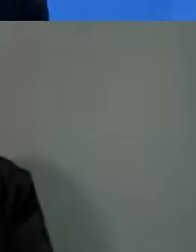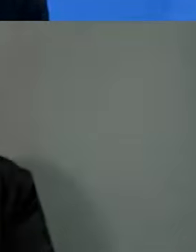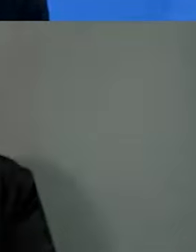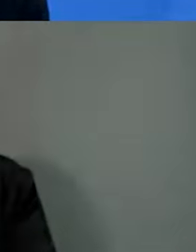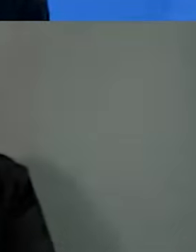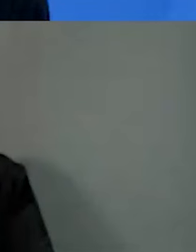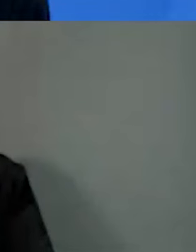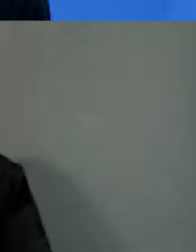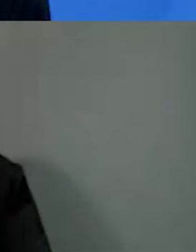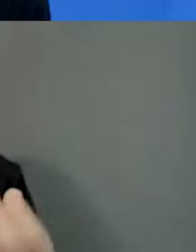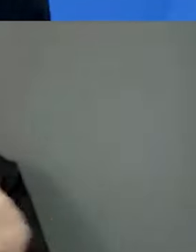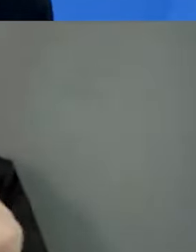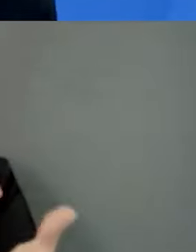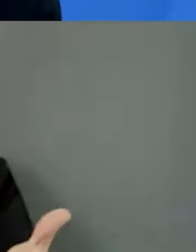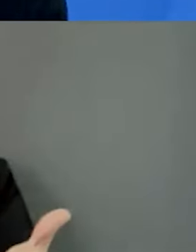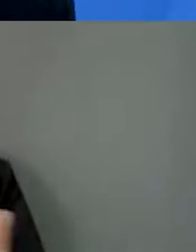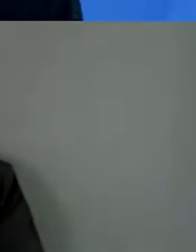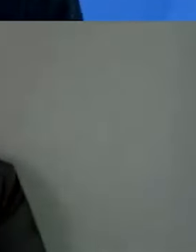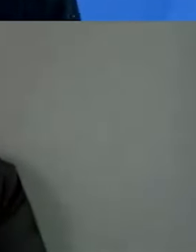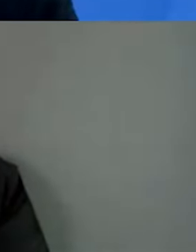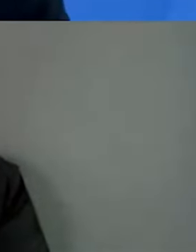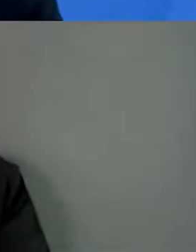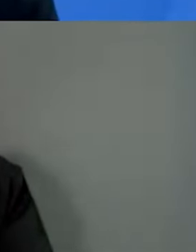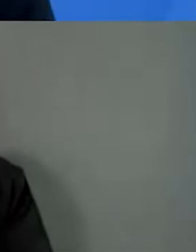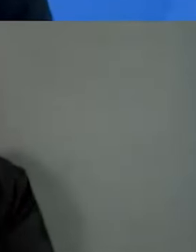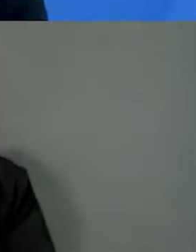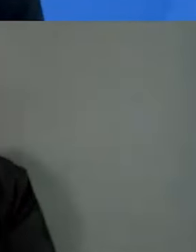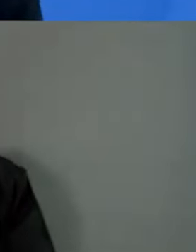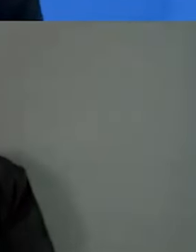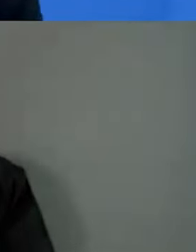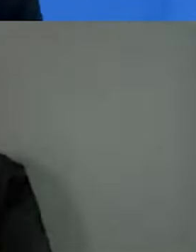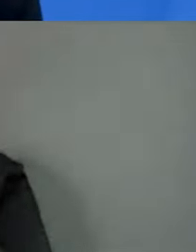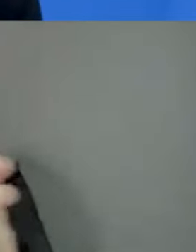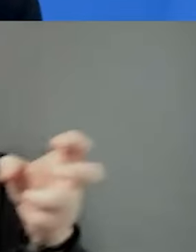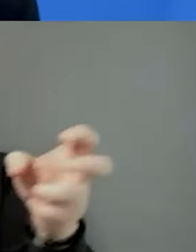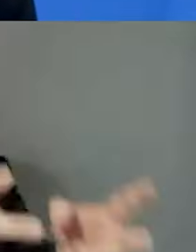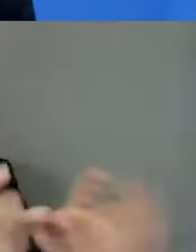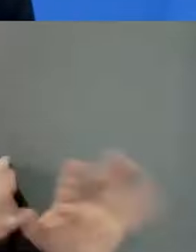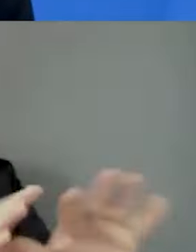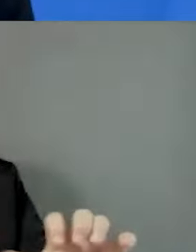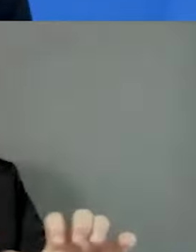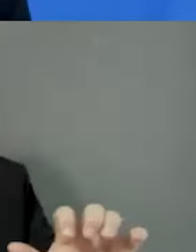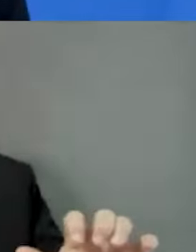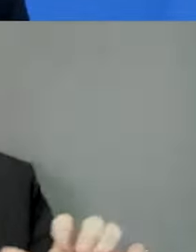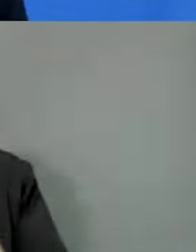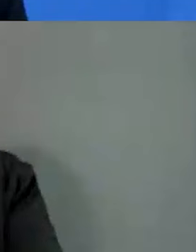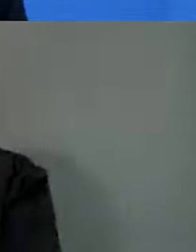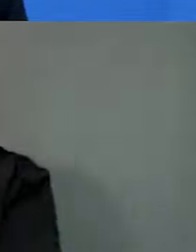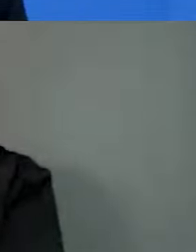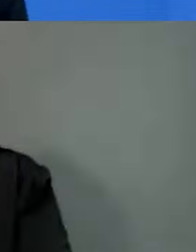for everyone to understand, it's been pulled out of the biosketch. Bart made that clear. I think that piece of it I've made clear.